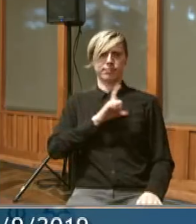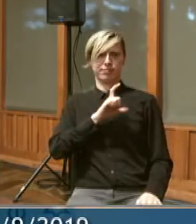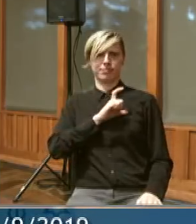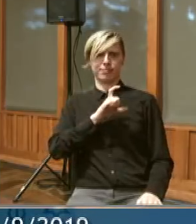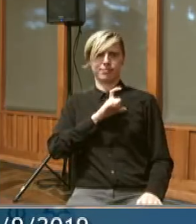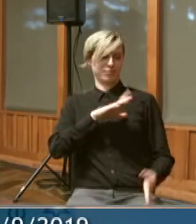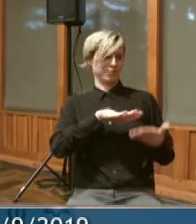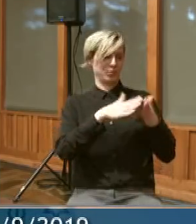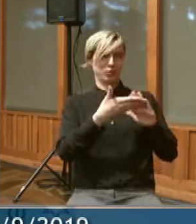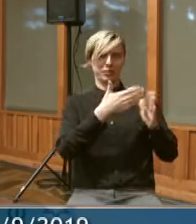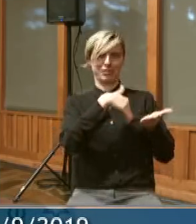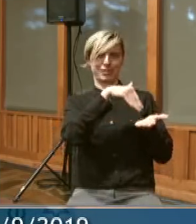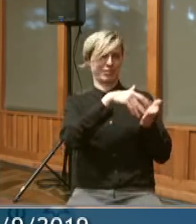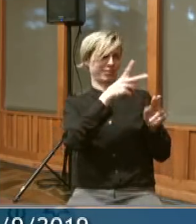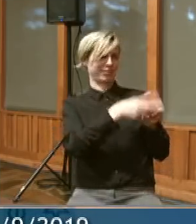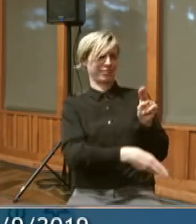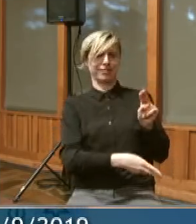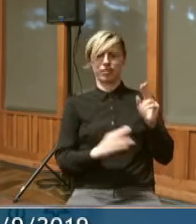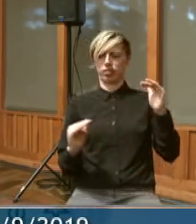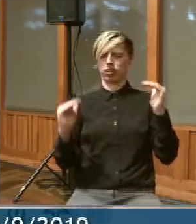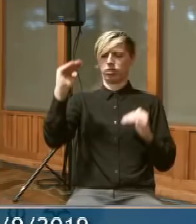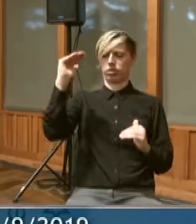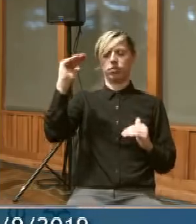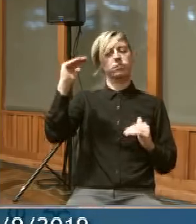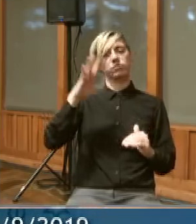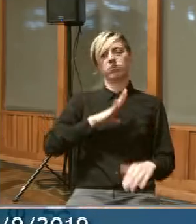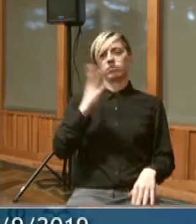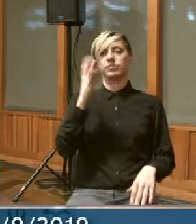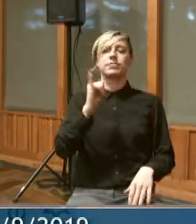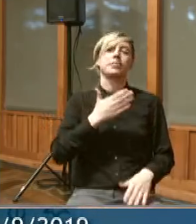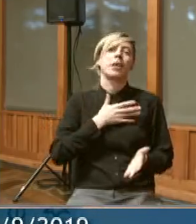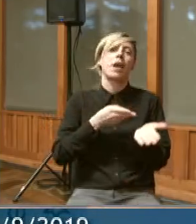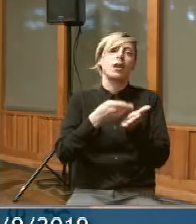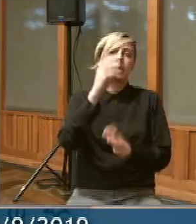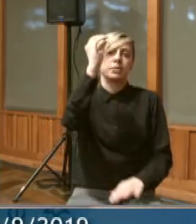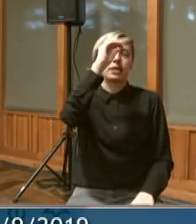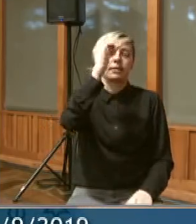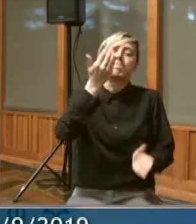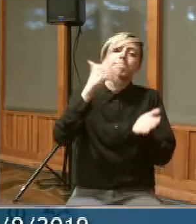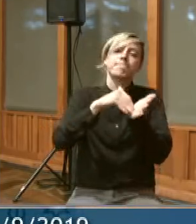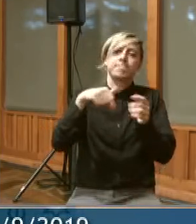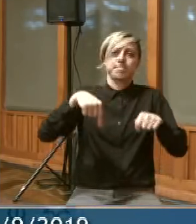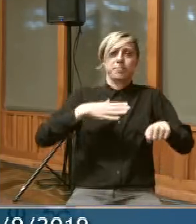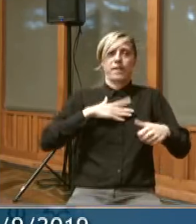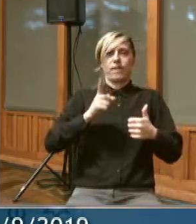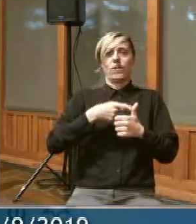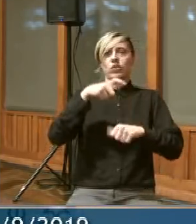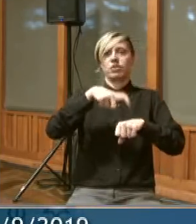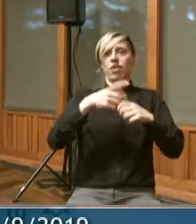THAT COMMUNITY. BUT THERE'S FULL BUDGETS FOR A BUNCH OF OTHER SERVICES LIKE THE POLICE BUT YOU'RE CUTTING A